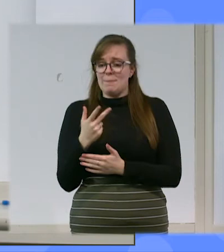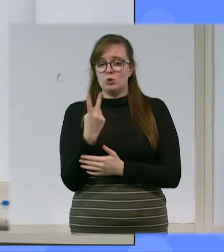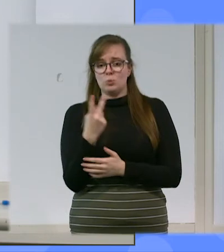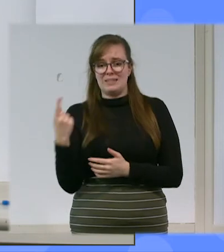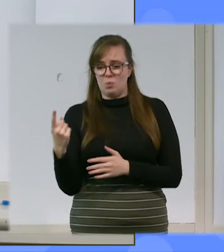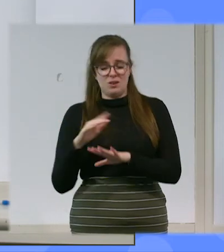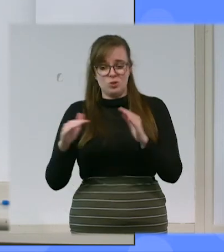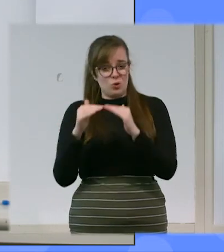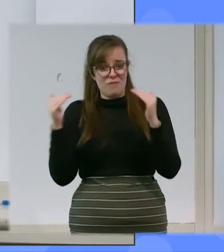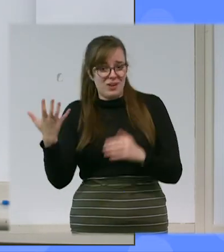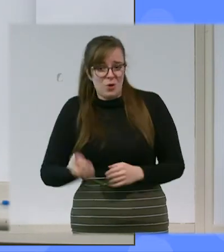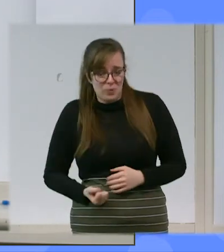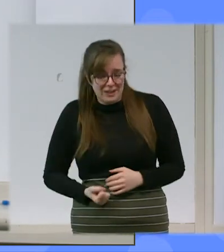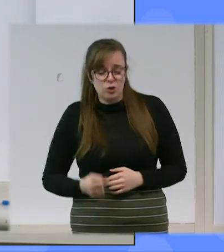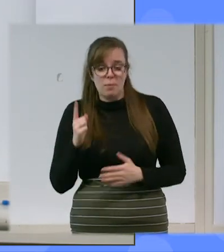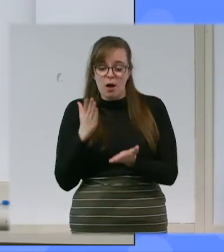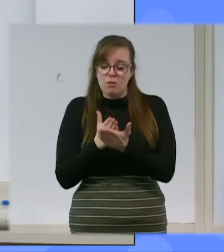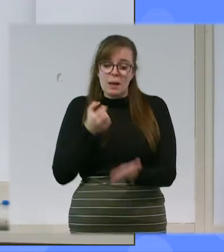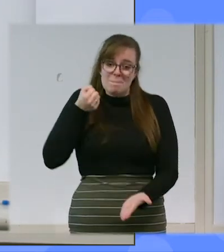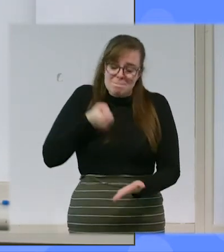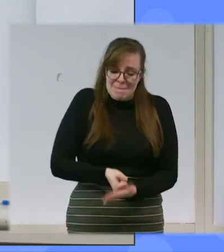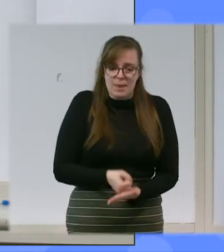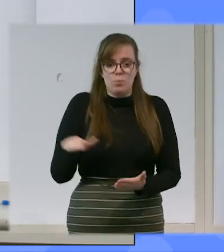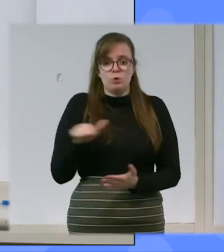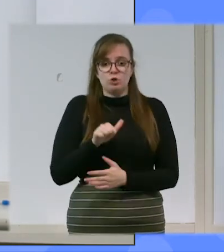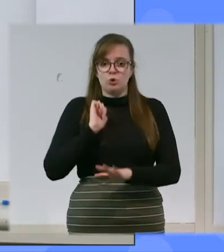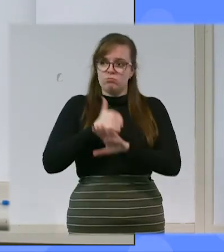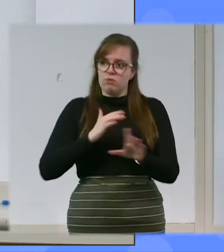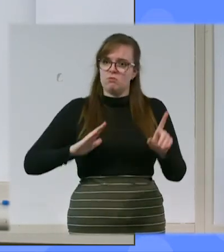should be but a very minimum we should be setting a target that every job in